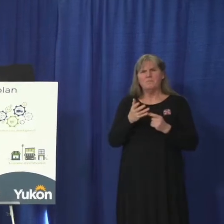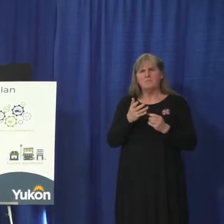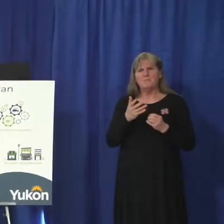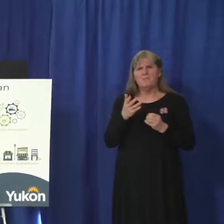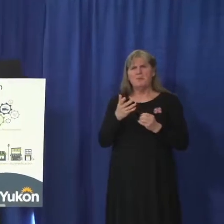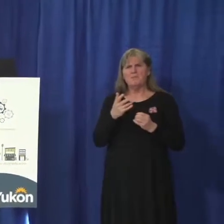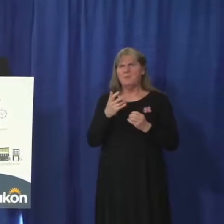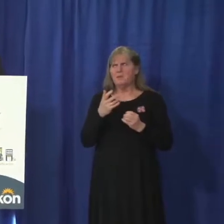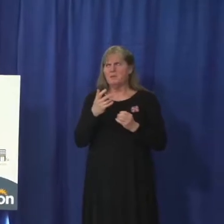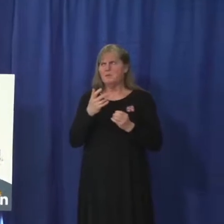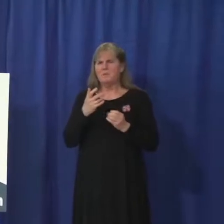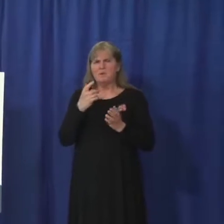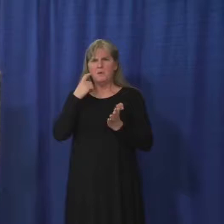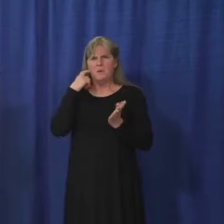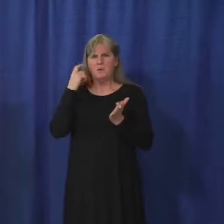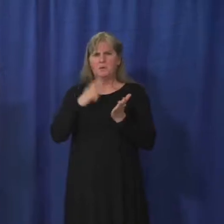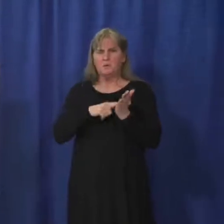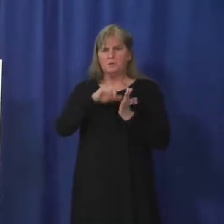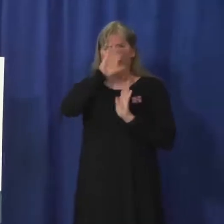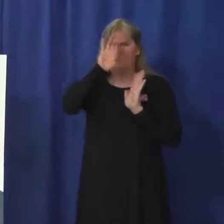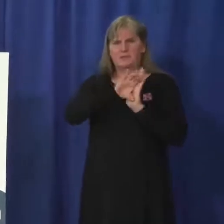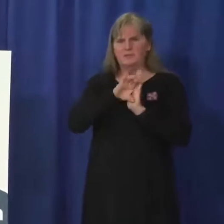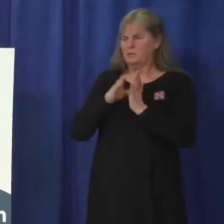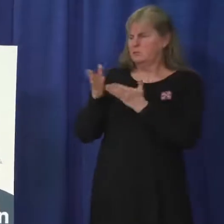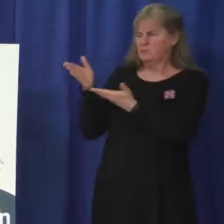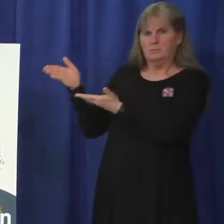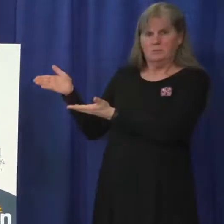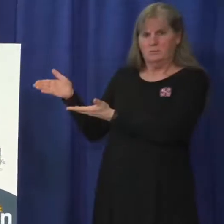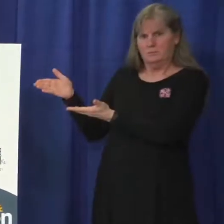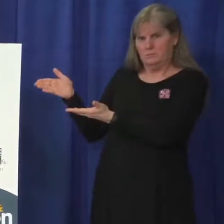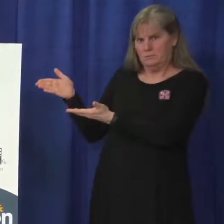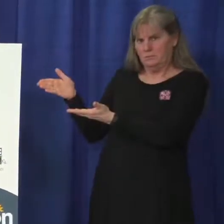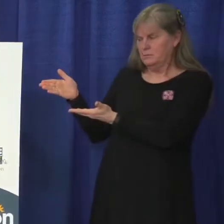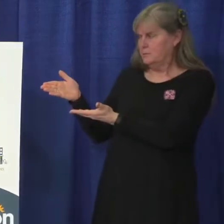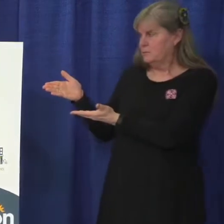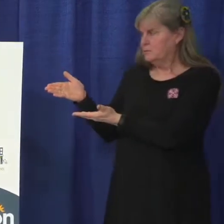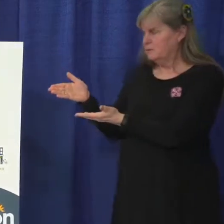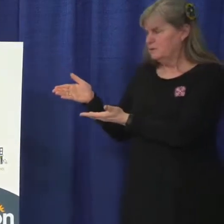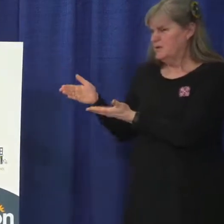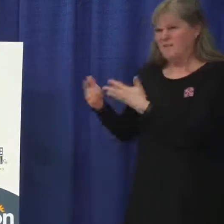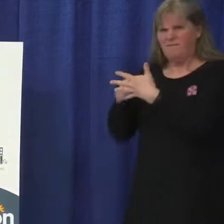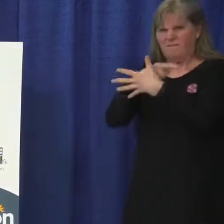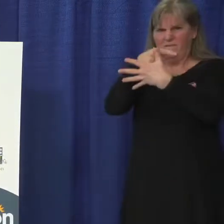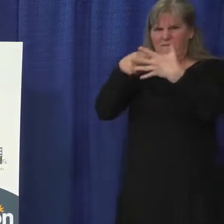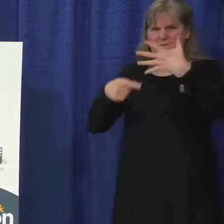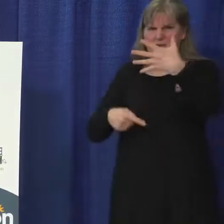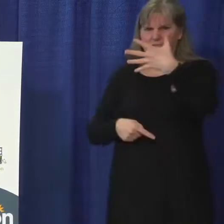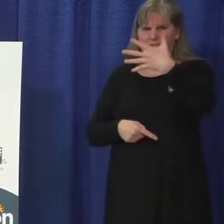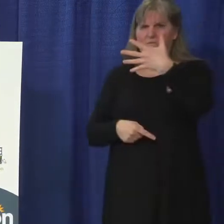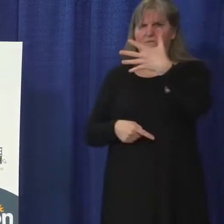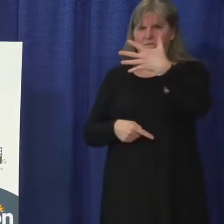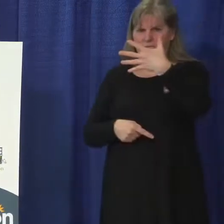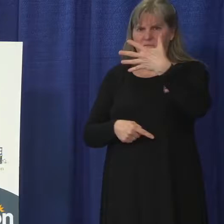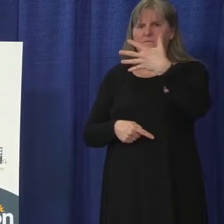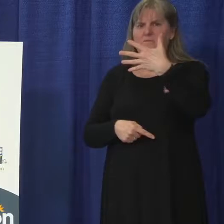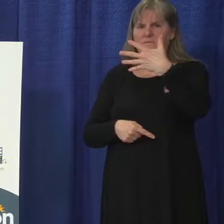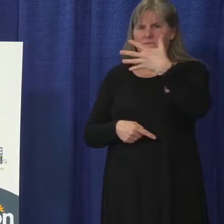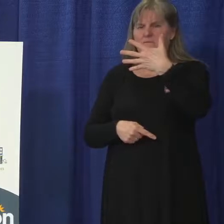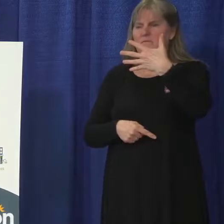You'll see the essential areas where we have specific programs